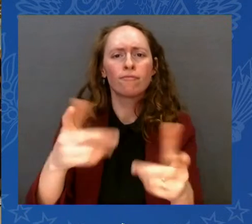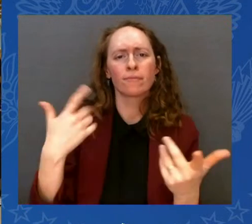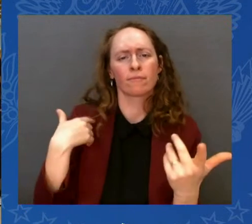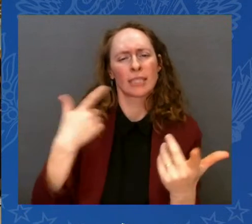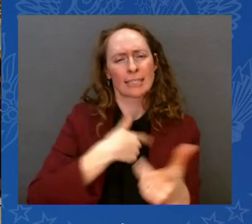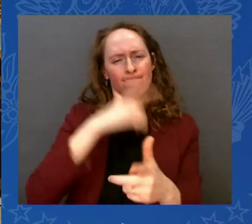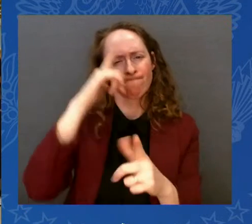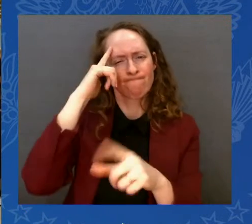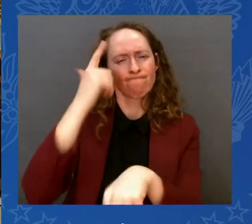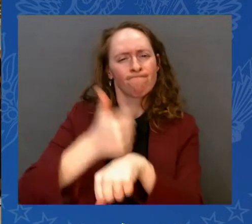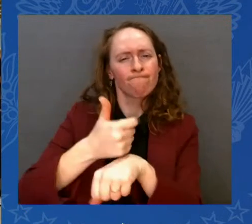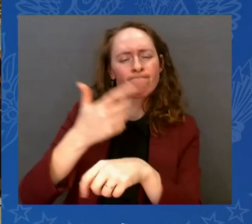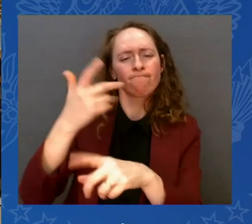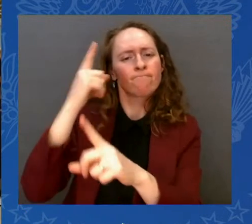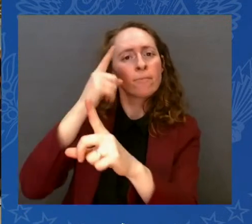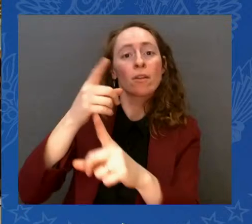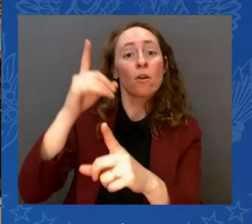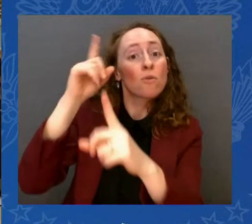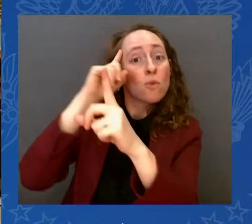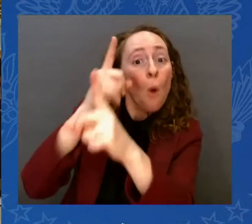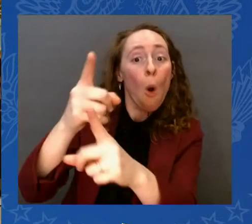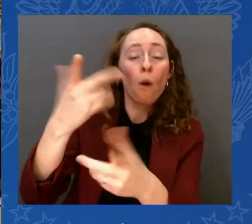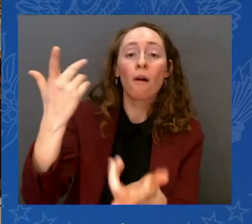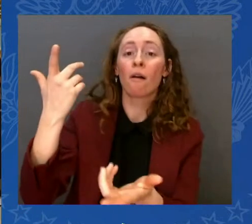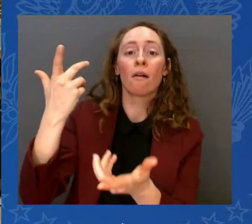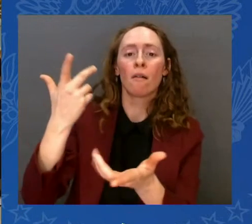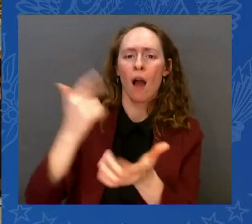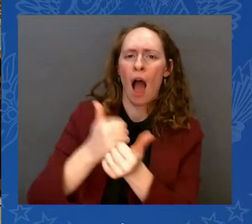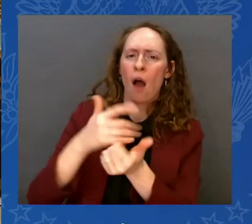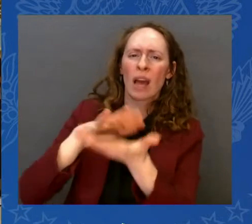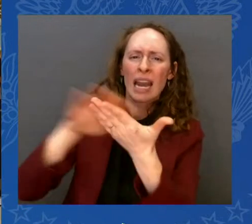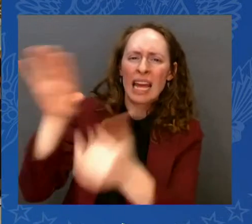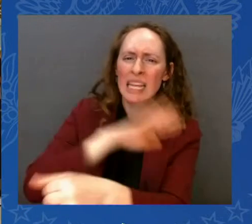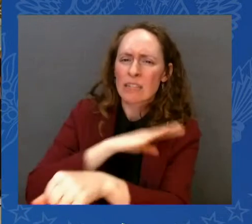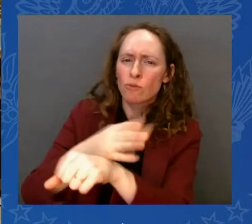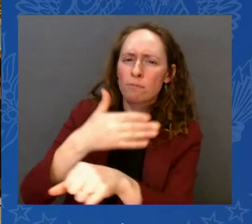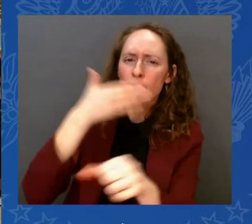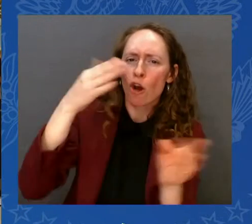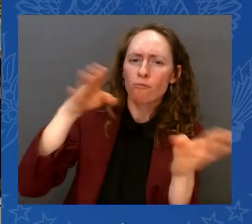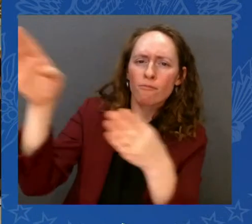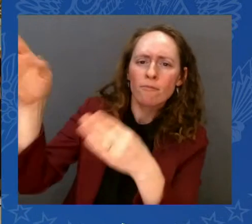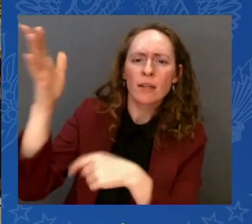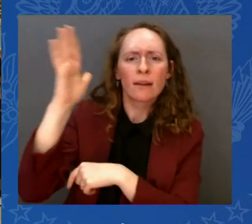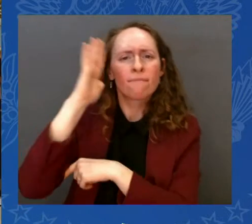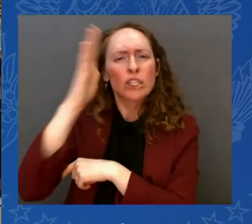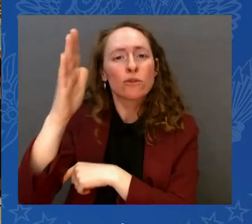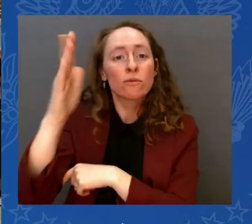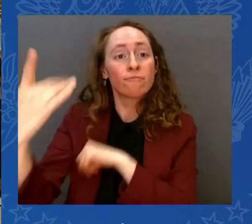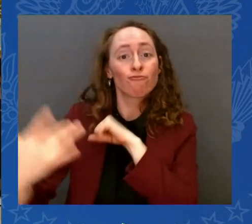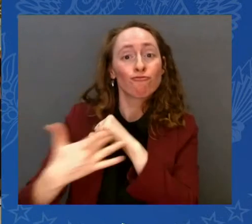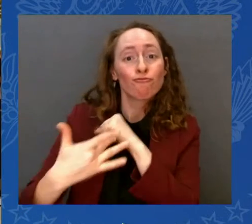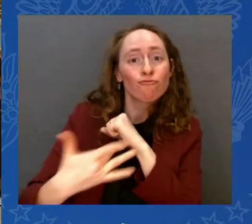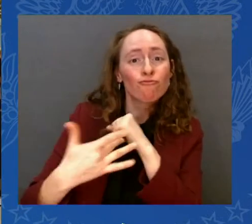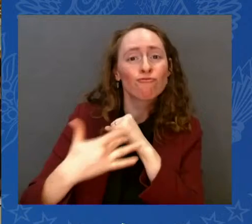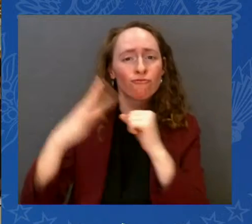by thinking innovatively about what the future will require us to do today. So I want to thank you all for that.